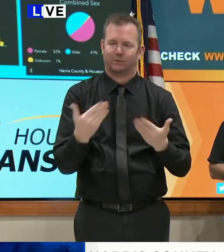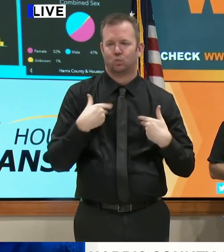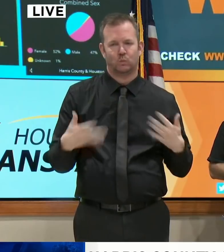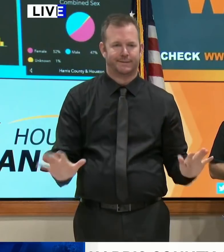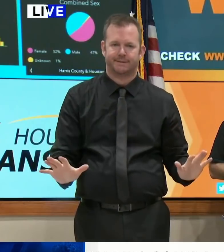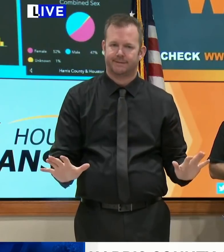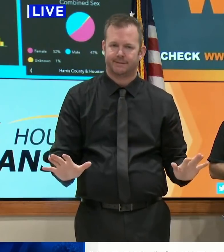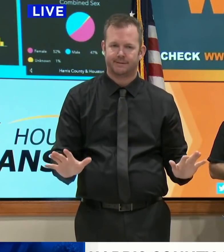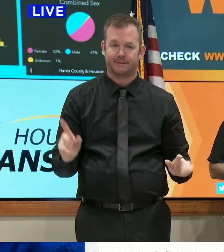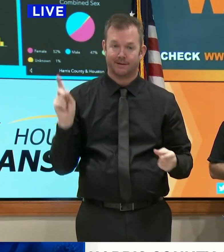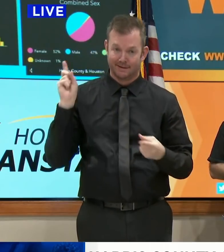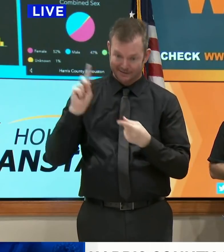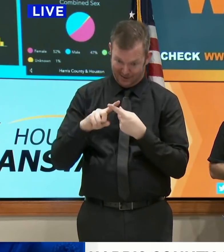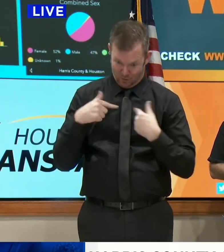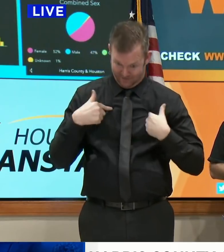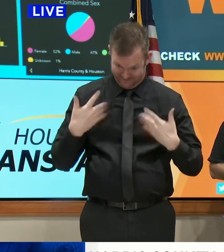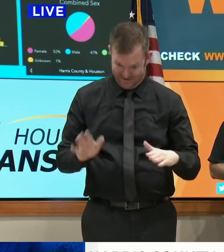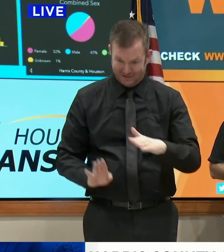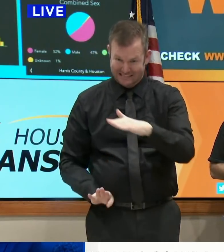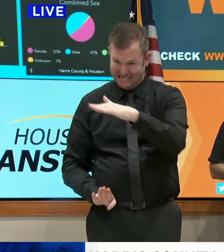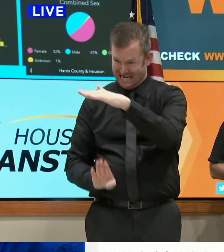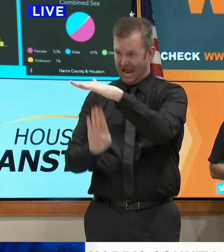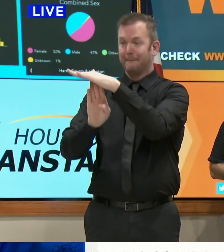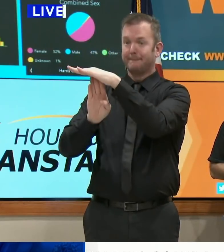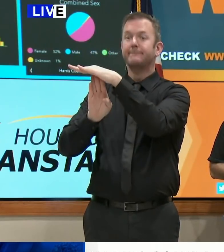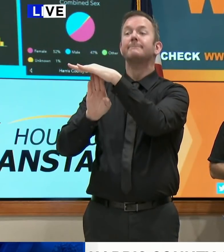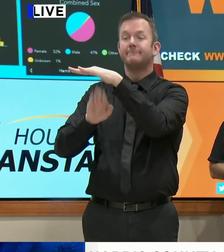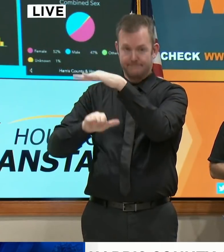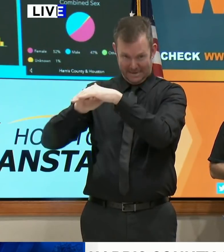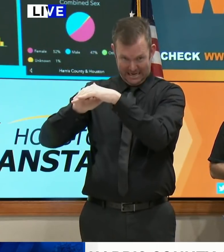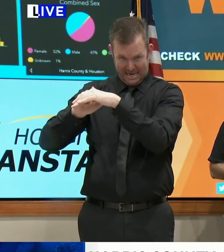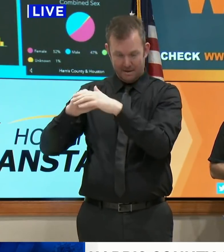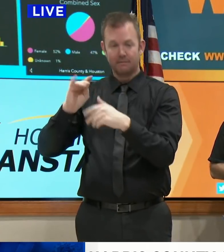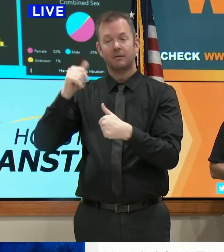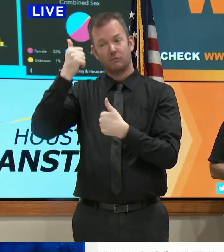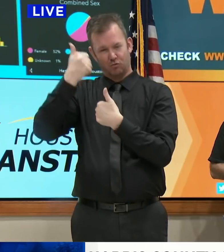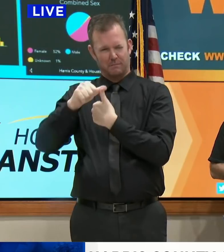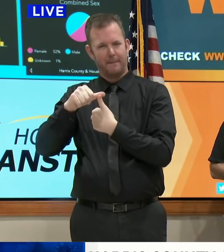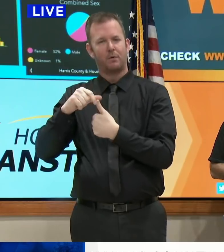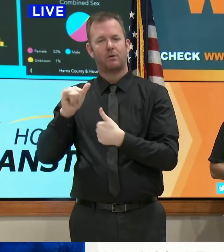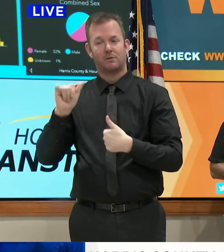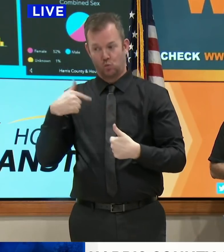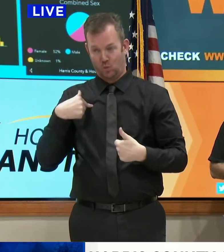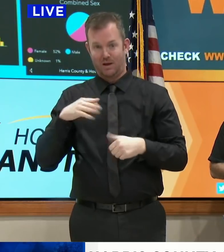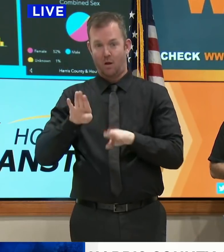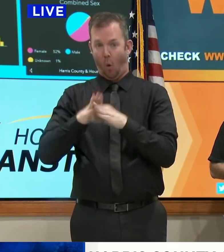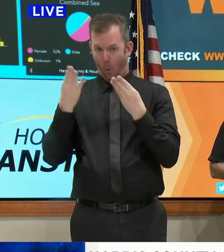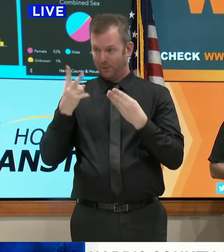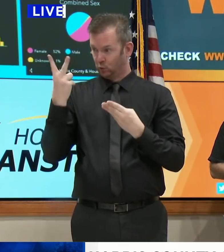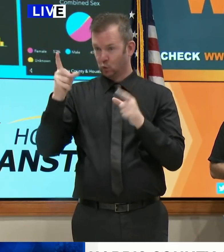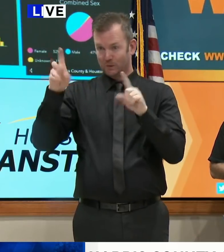I don’t want that to happen again because and that is why again because and that is why I’m asking folks to help us out I’m asking folks to help us out until we hit that peak until we hit that peak and in the meantime we’ve done